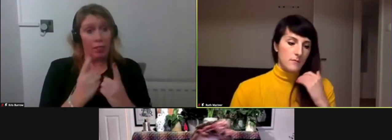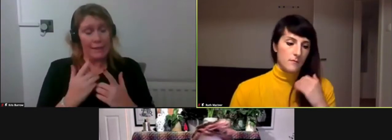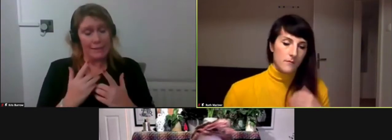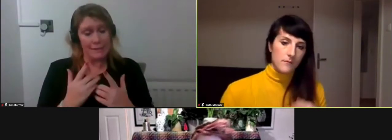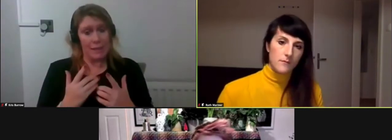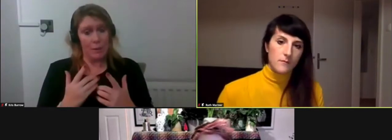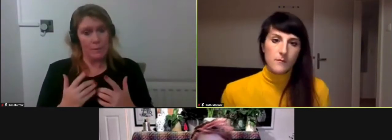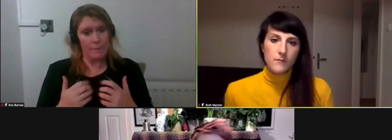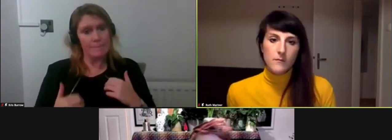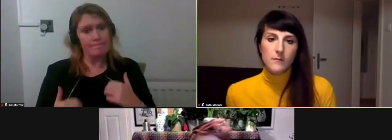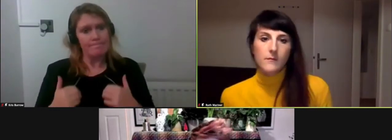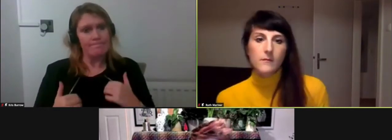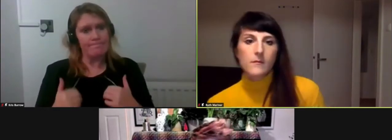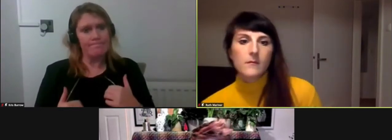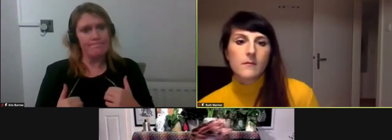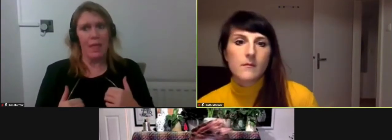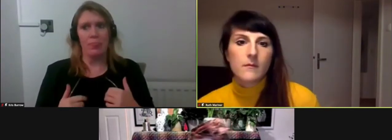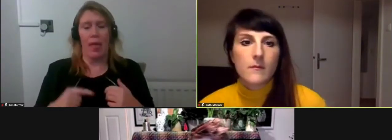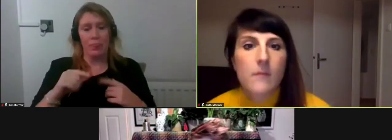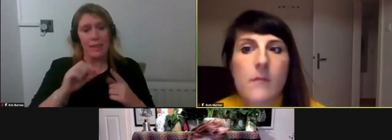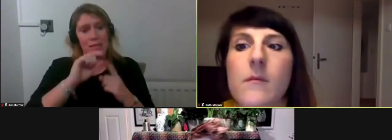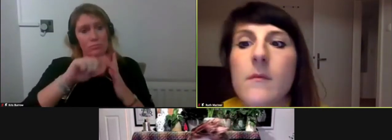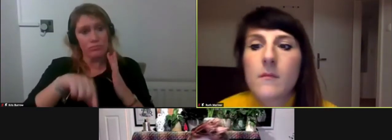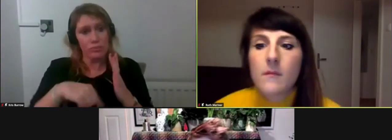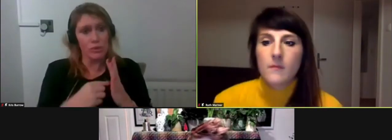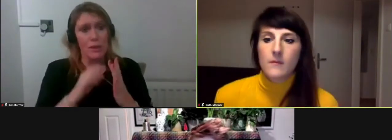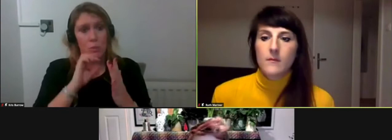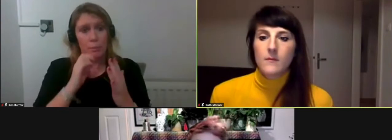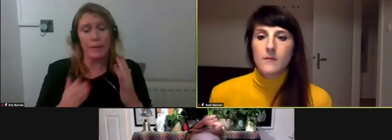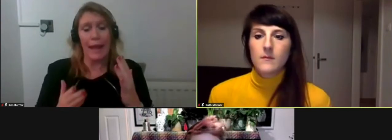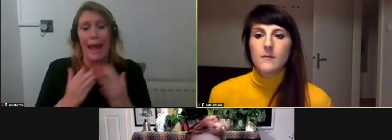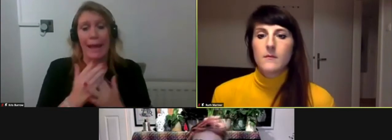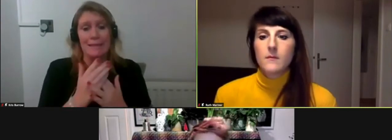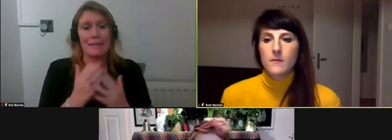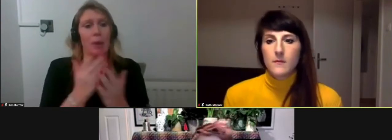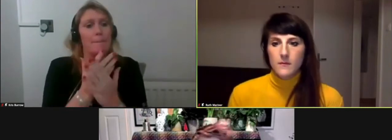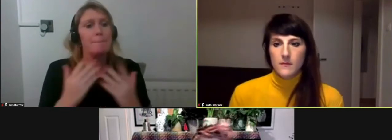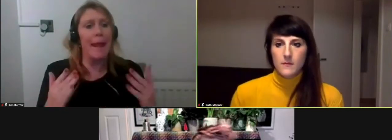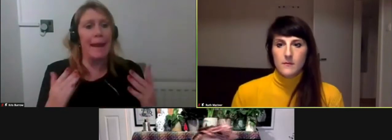project will be able to kind of be accessed by many, many people, so that it